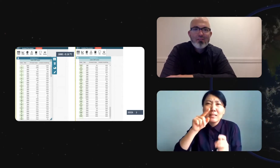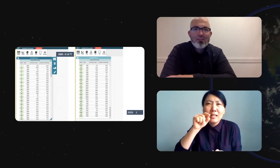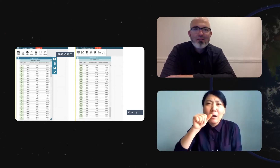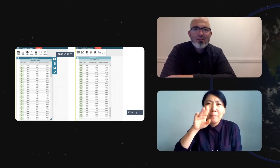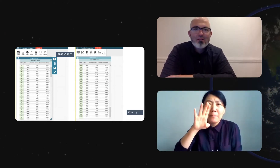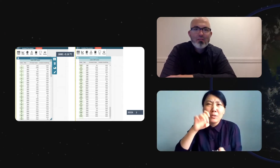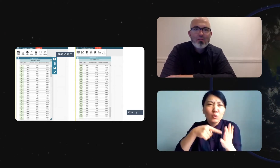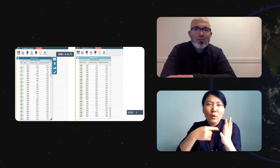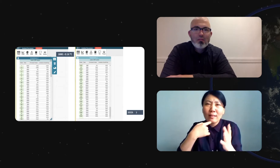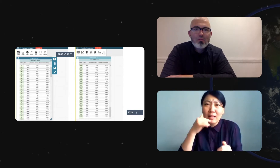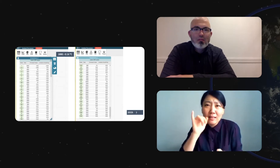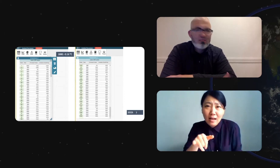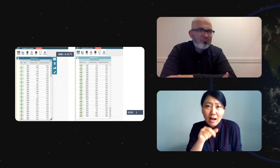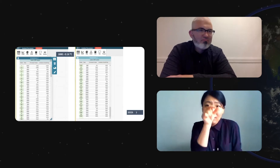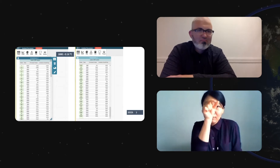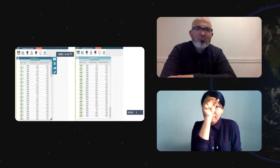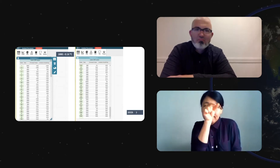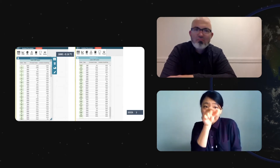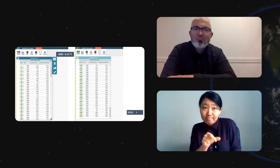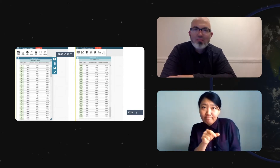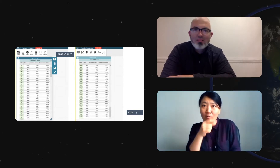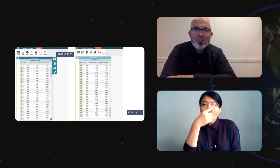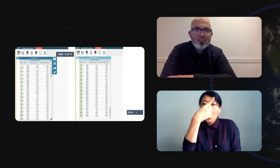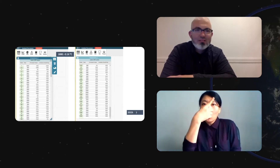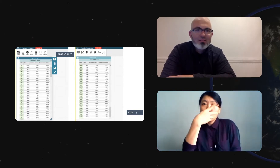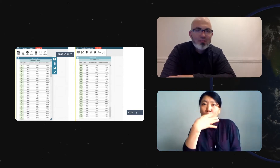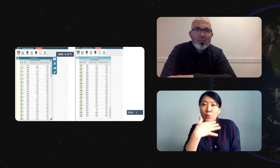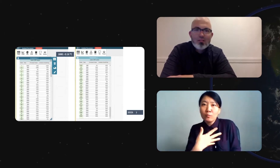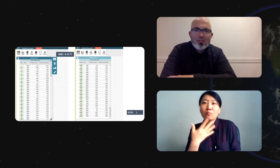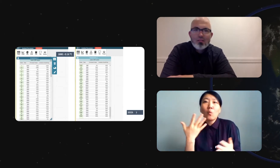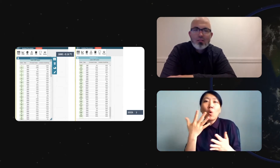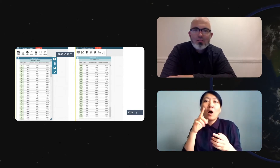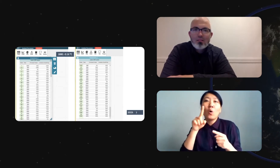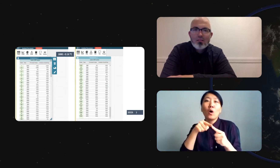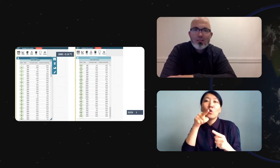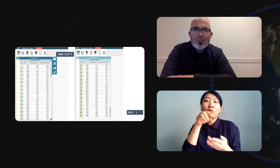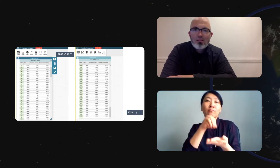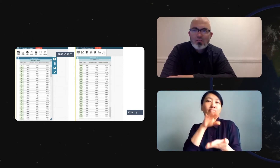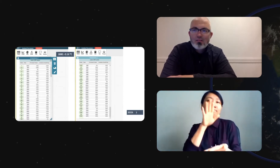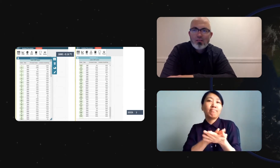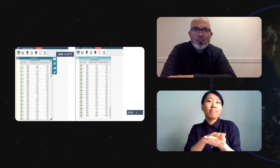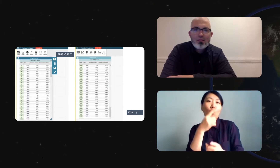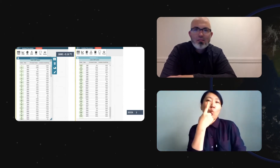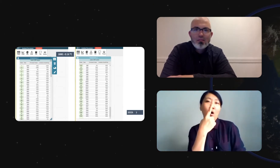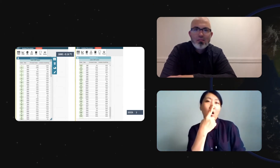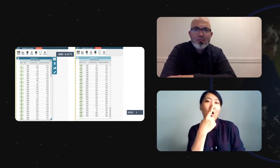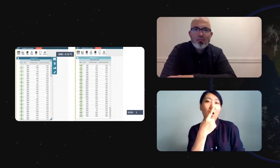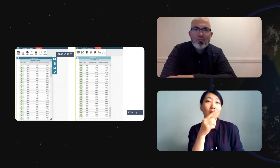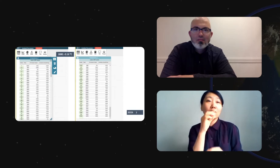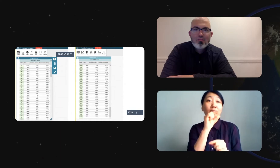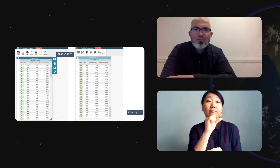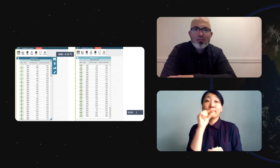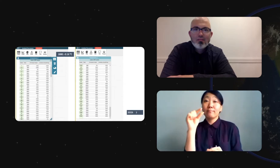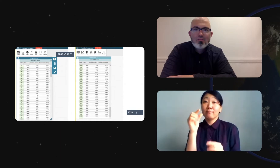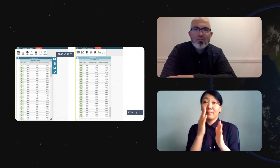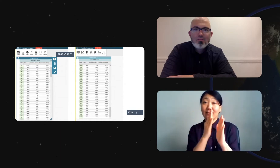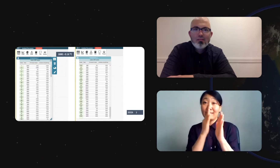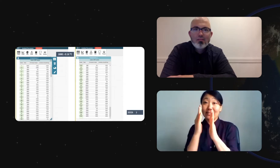So, what do these tables mean? On the left hand side you see the number.